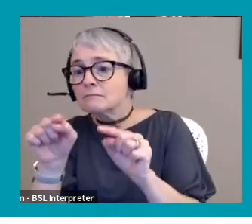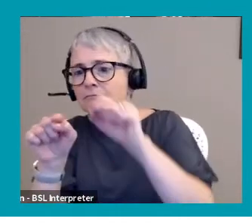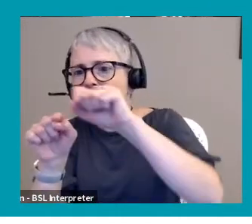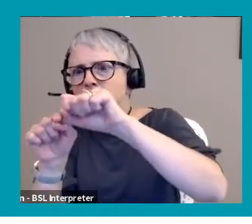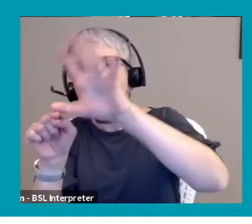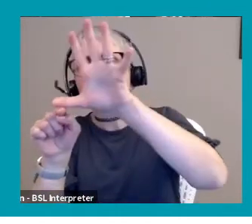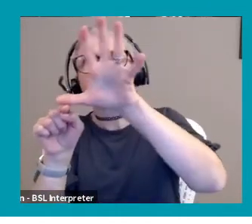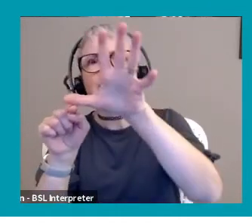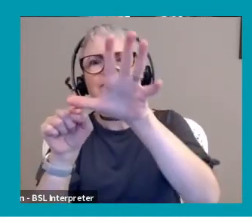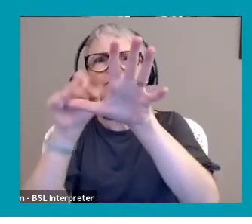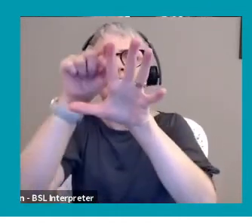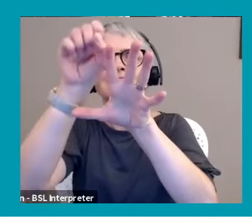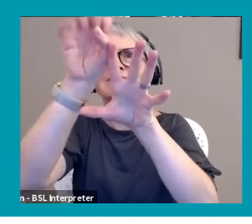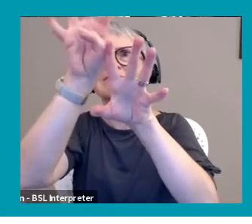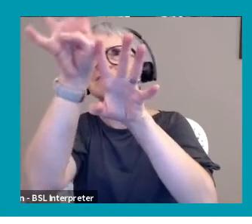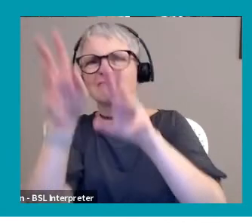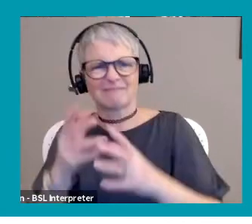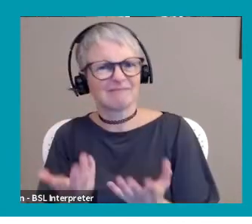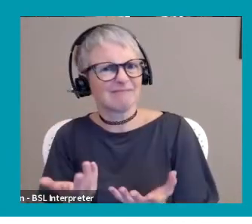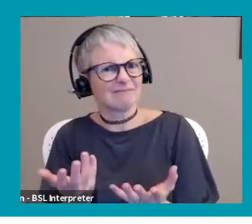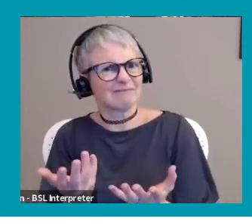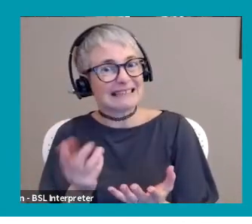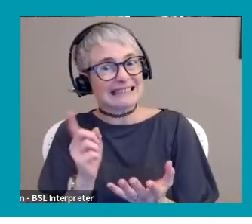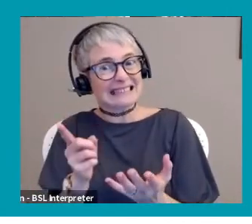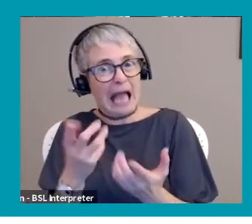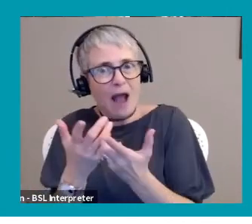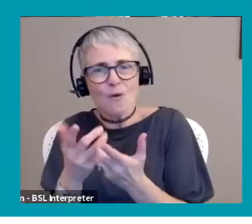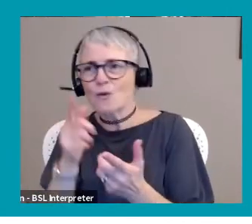I know of candidates that did that and managed to secure opportunities.